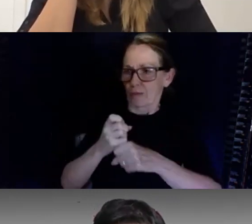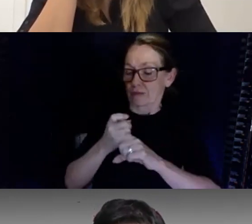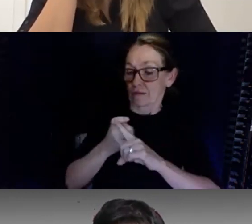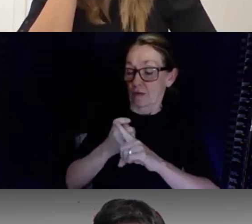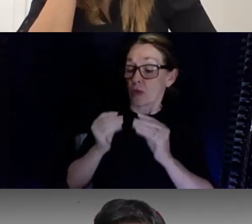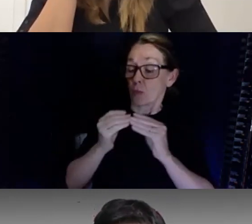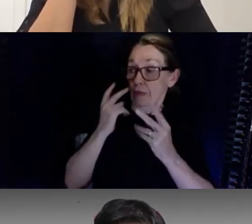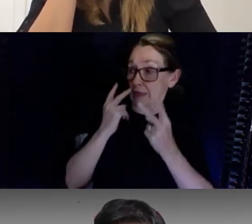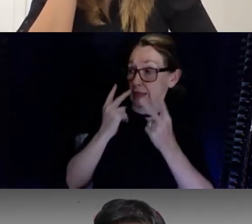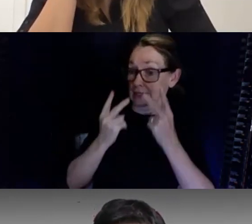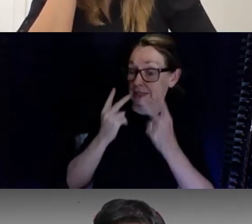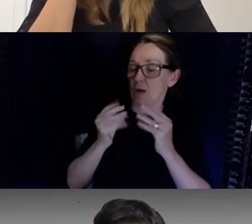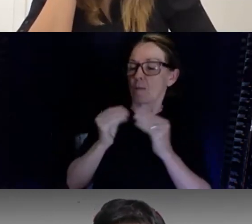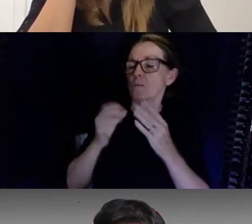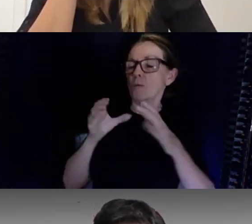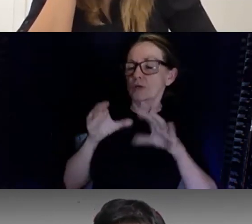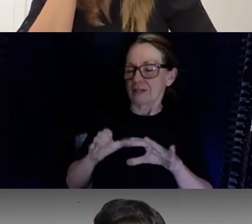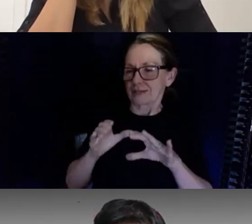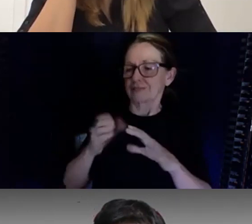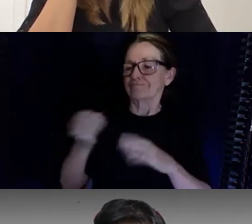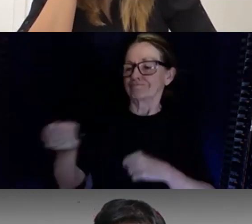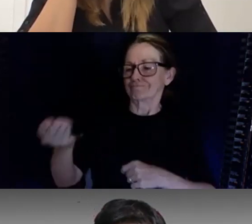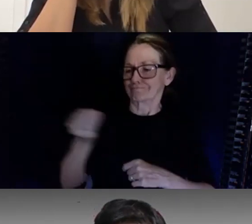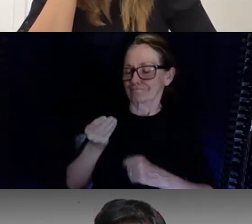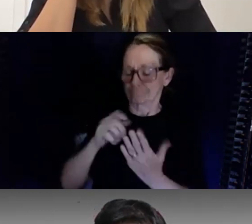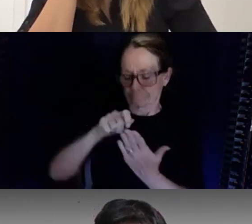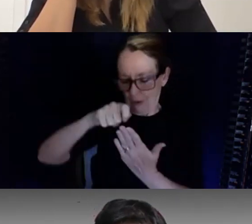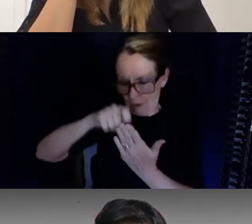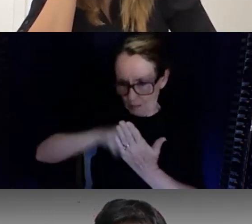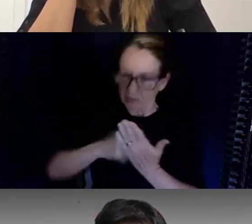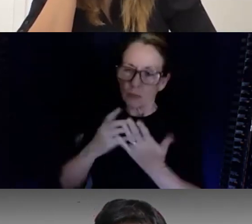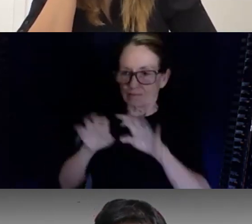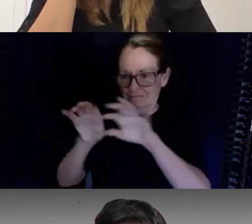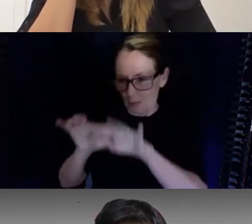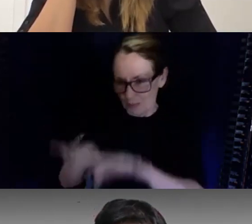WELL, I COULD JUST SAY THAT IF WE'RE ABLE TO SEND IT, I MEAN, DIFFERENT PEOPLE WILL COMPLETE THE SURVEY BY THE INDIVIDUALS THEY RECEIVE IT BY.